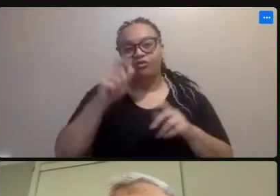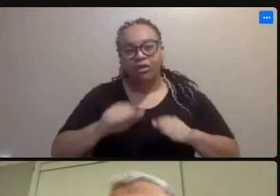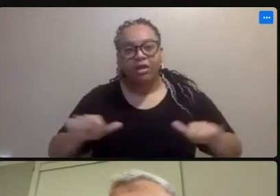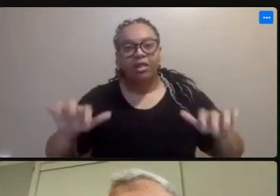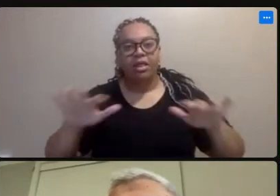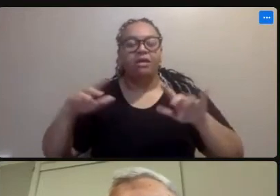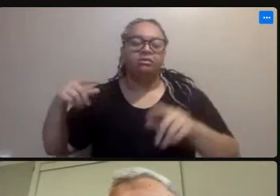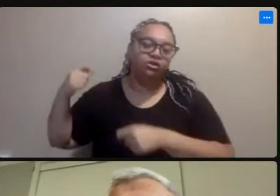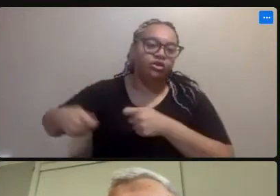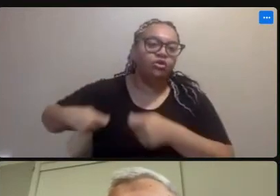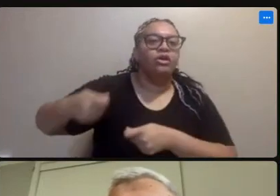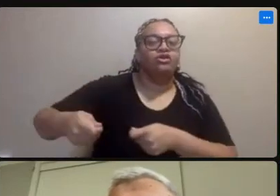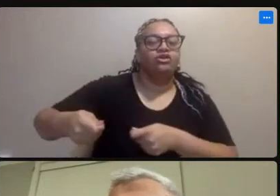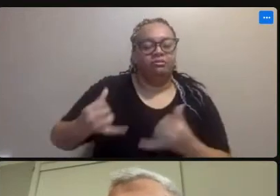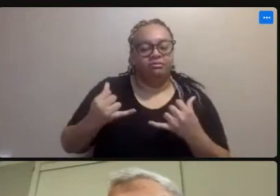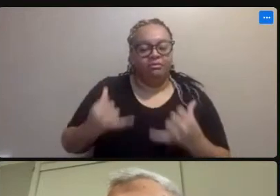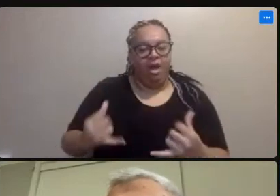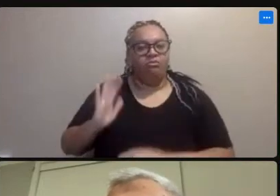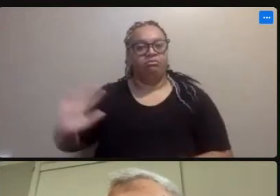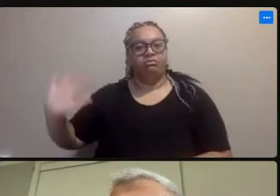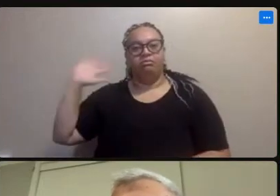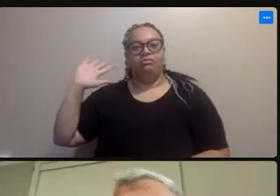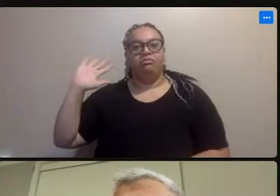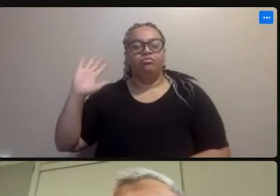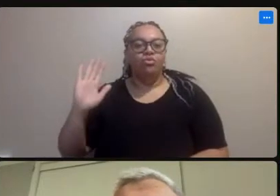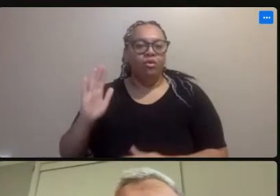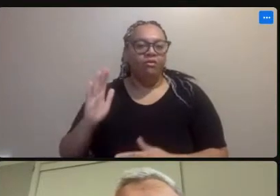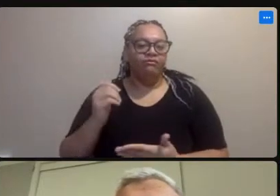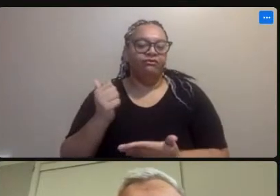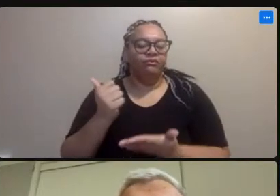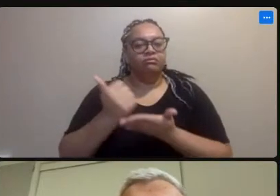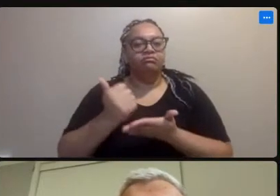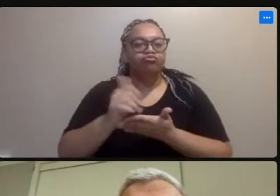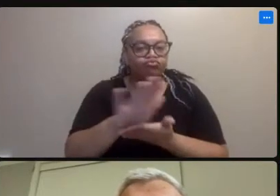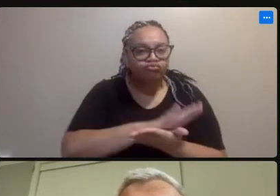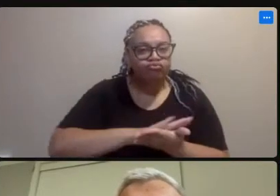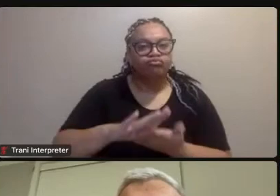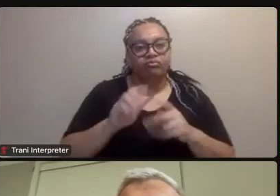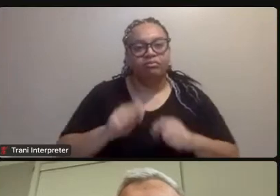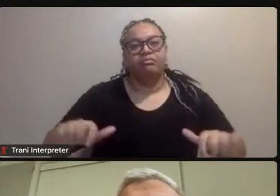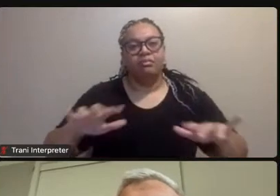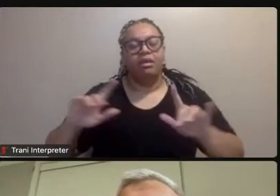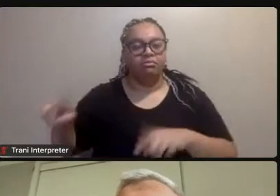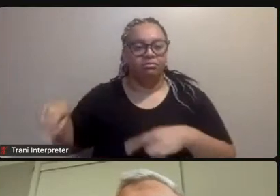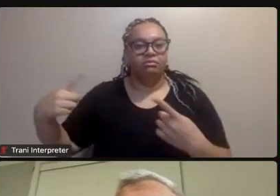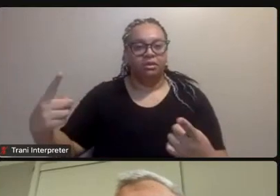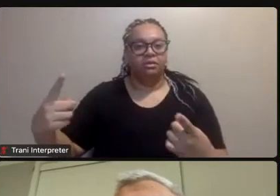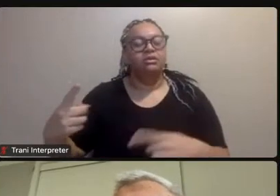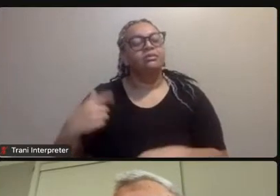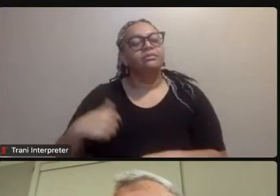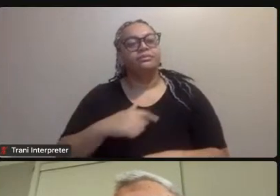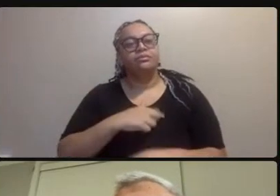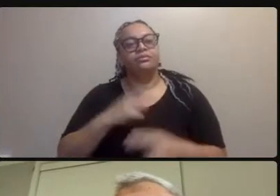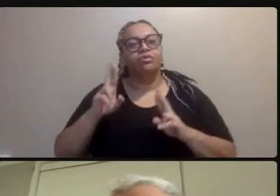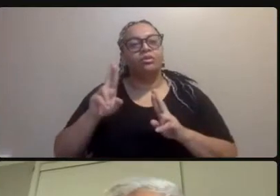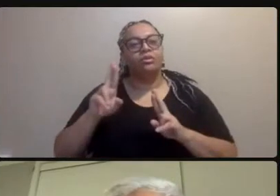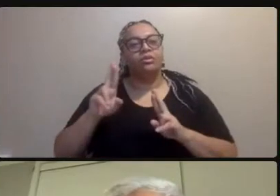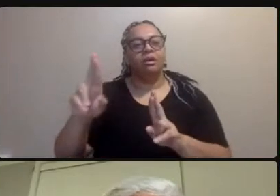THIS DAY AND WE OFFER GRATITUDE